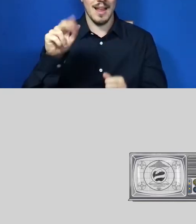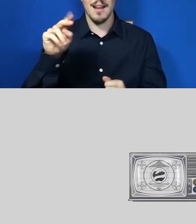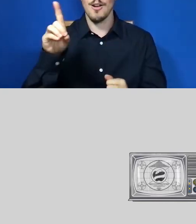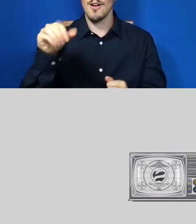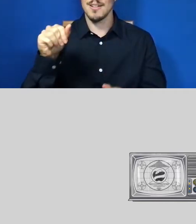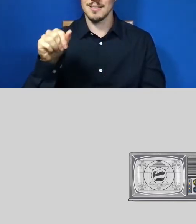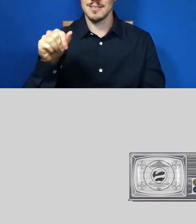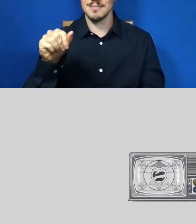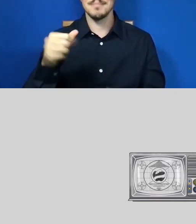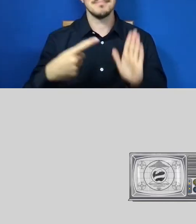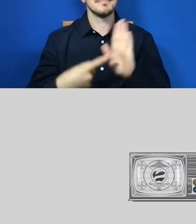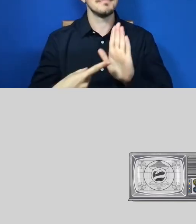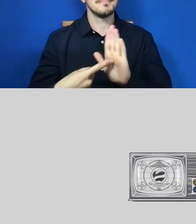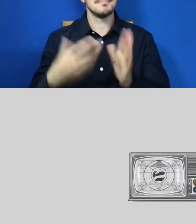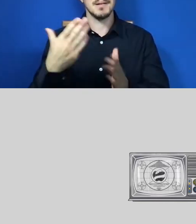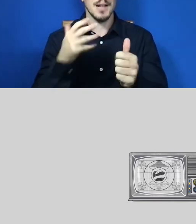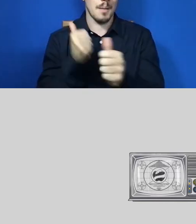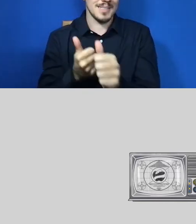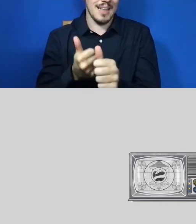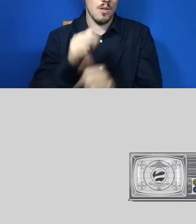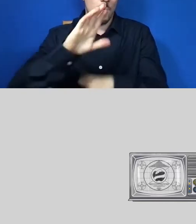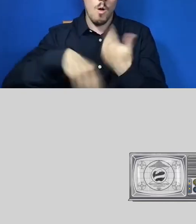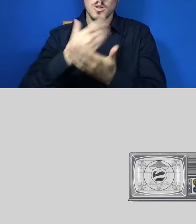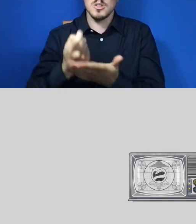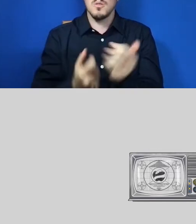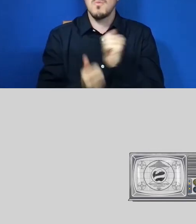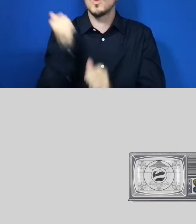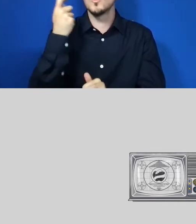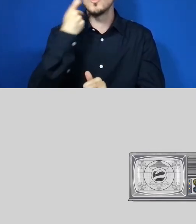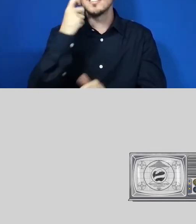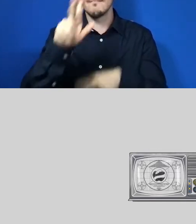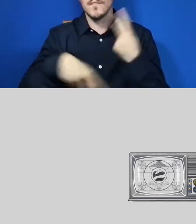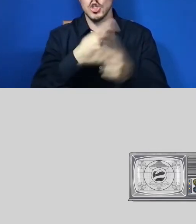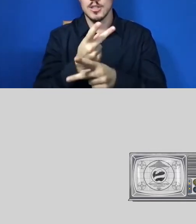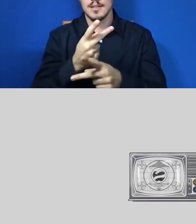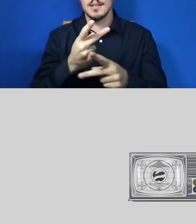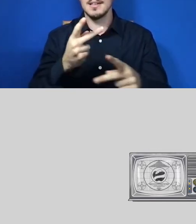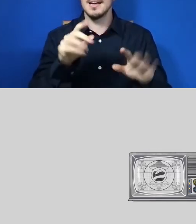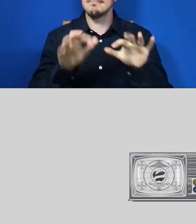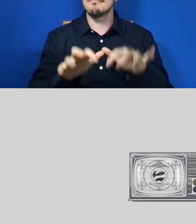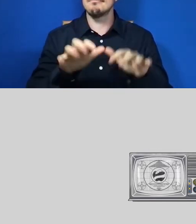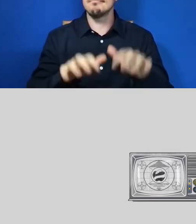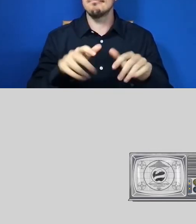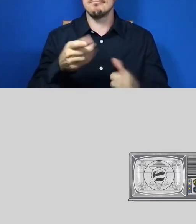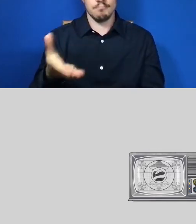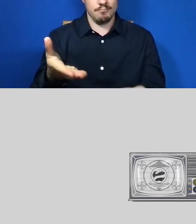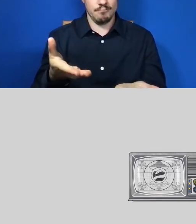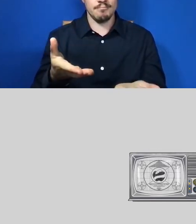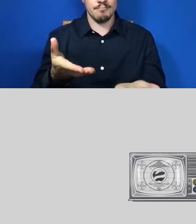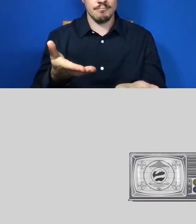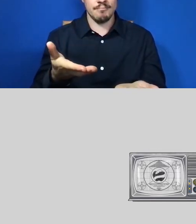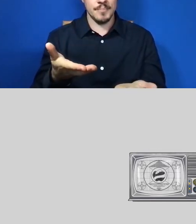that I want to update all my packages to the latest version. I type in conda update in my terminal.